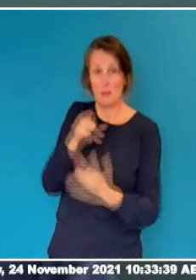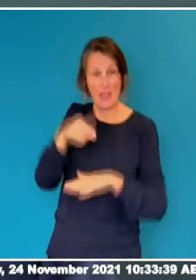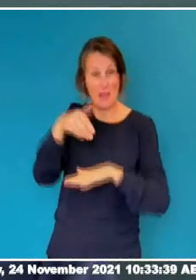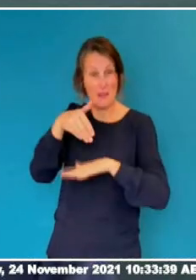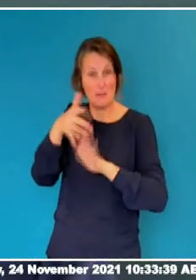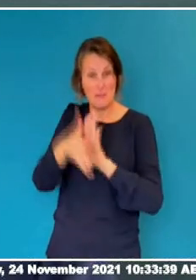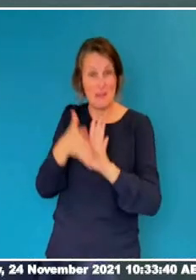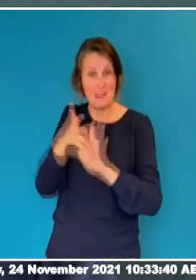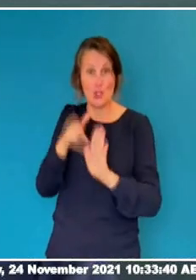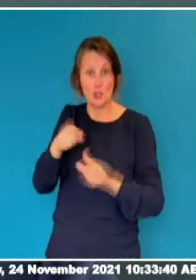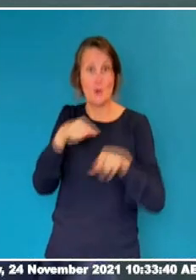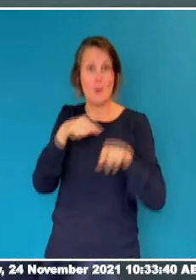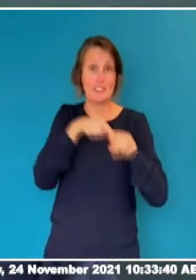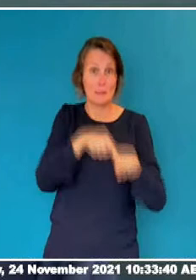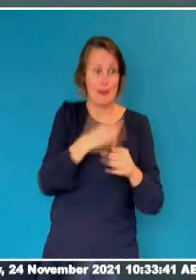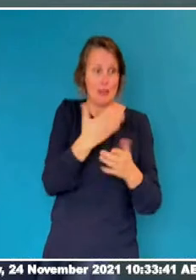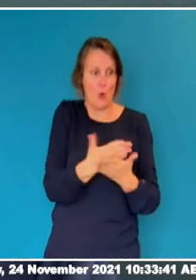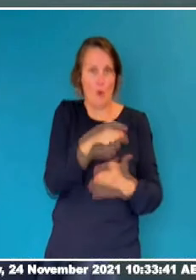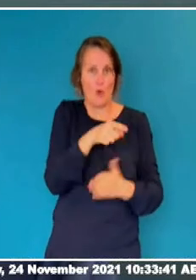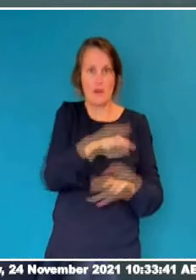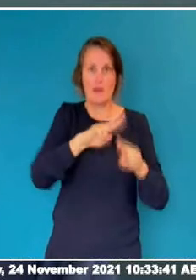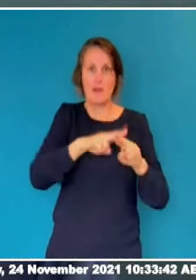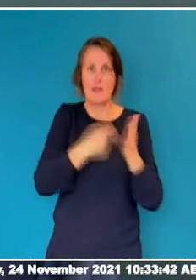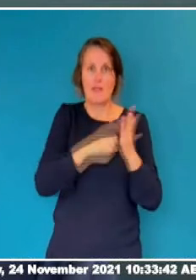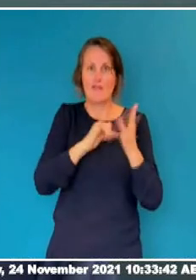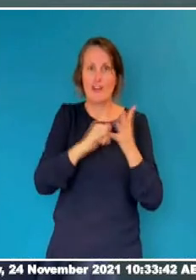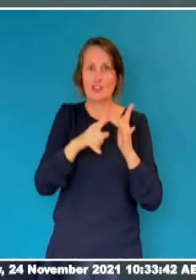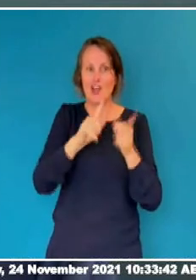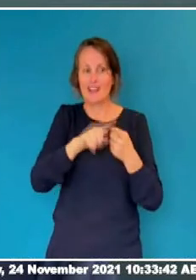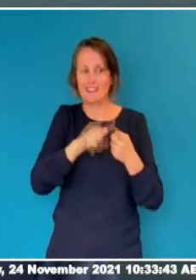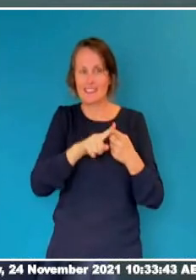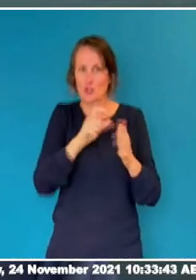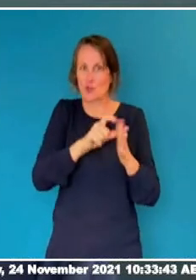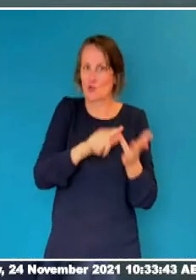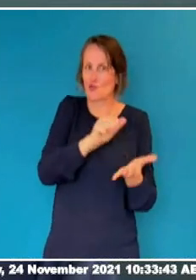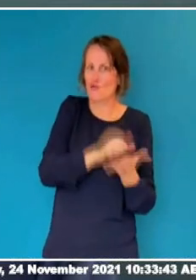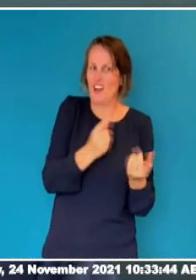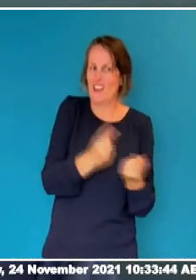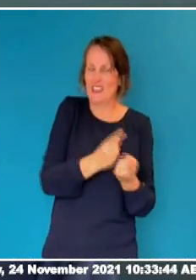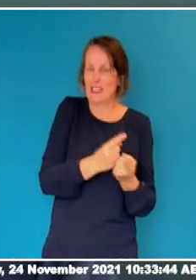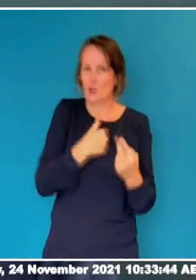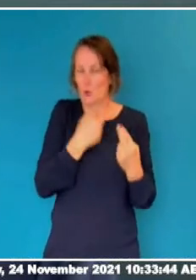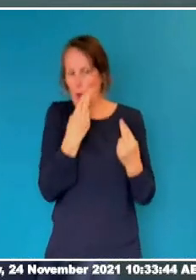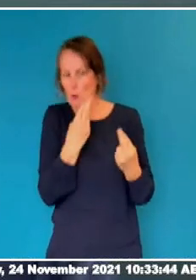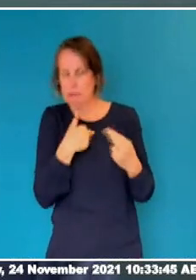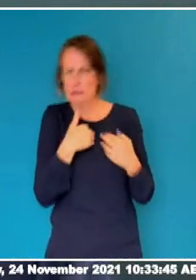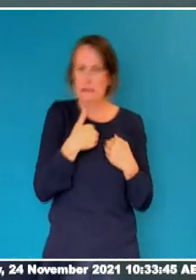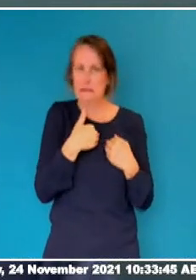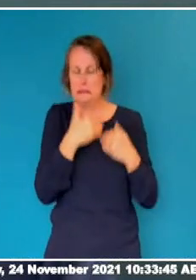dependent on the franchisees to do the right thing in this context in respect of providing